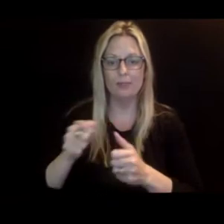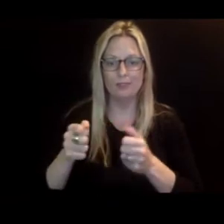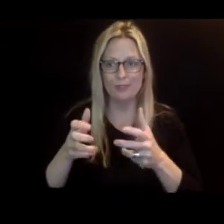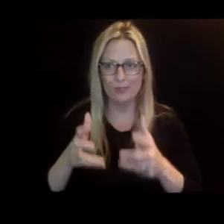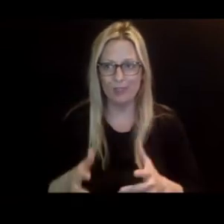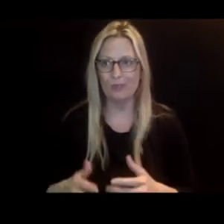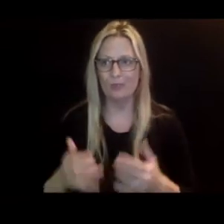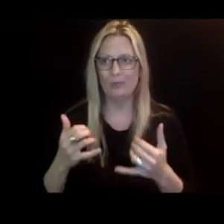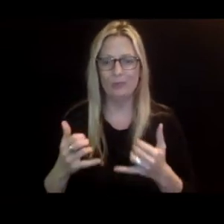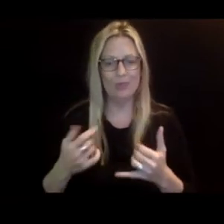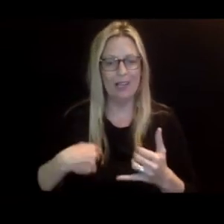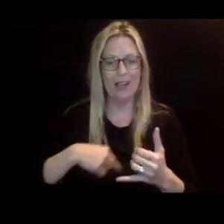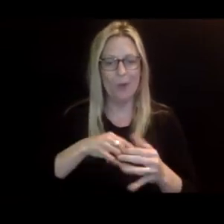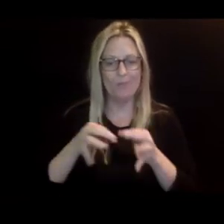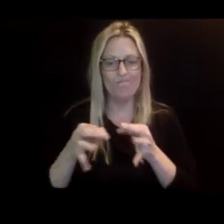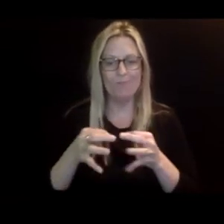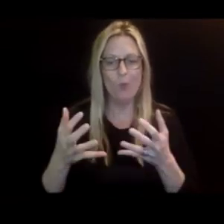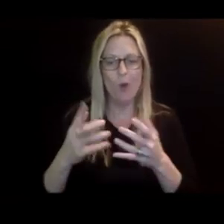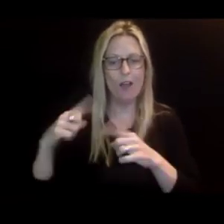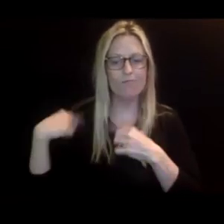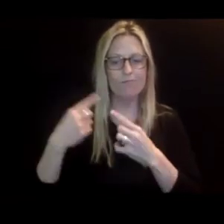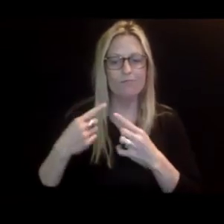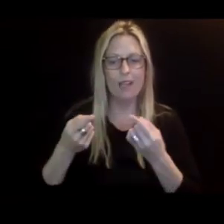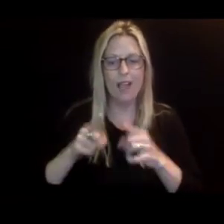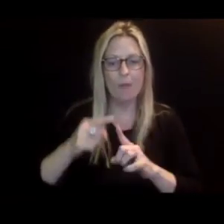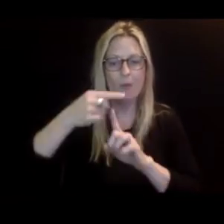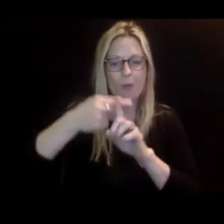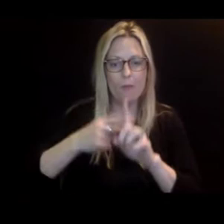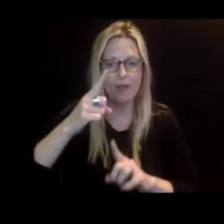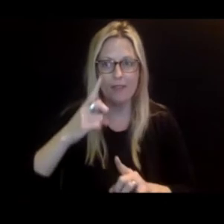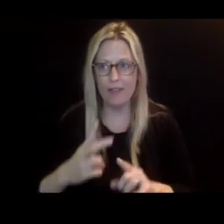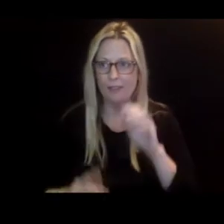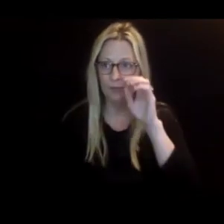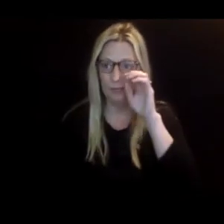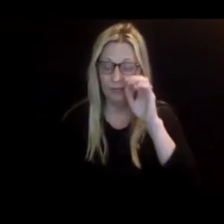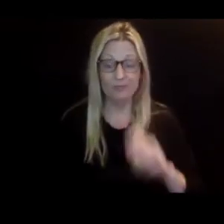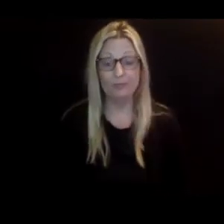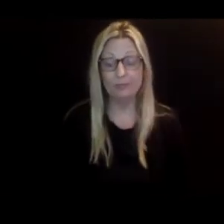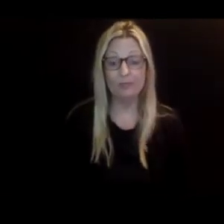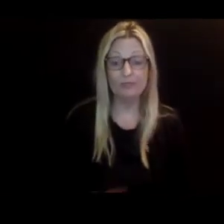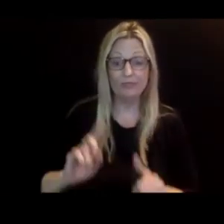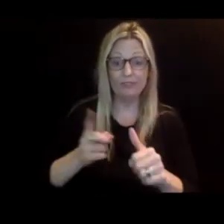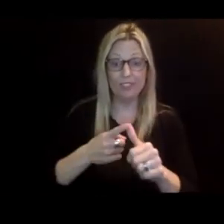Today, we are explaining what has been happening in the last month and half. As you are aware,